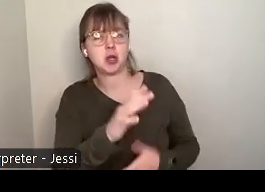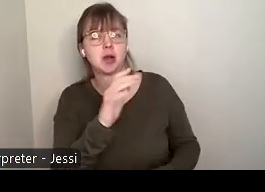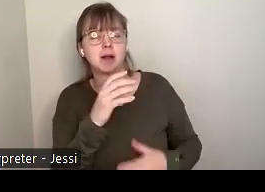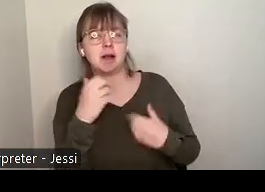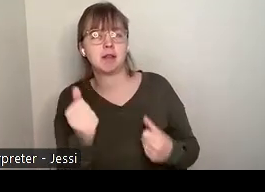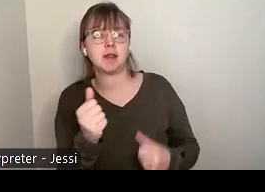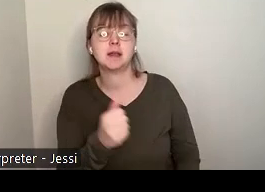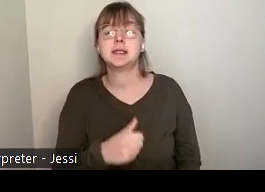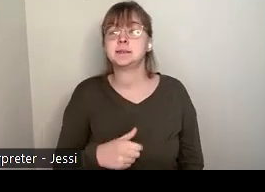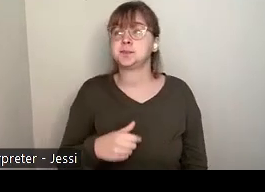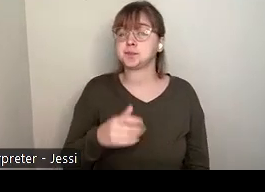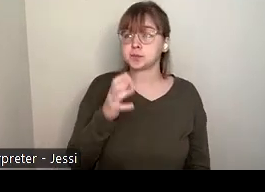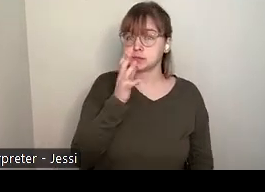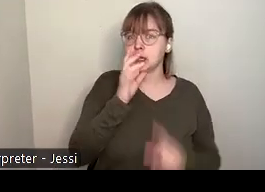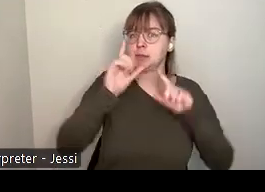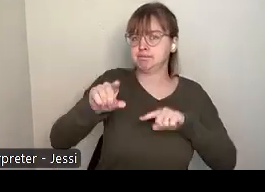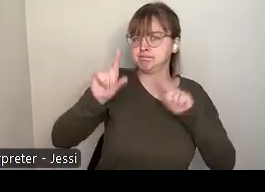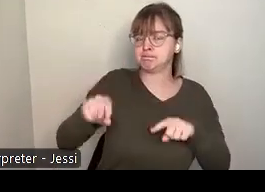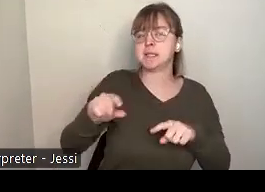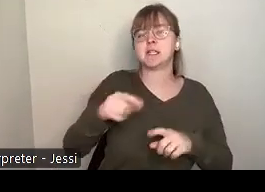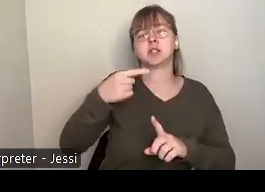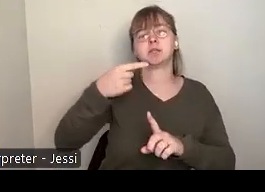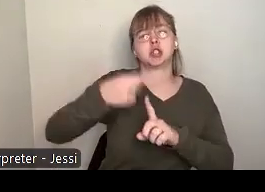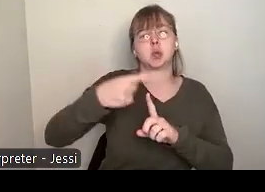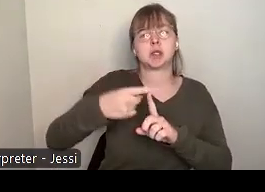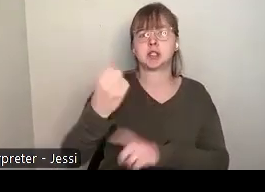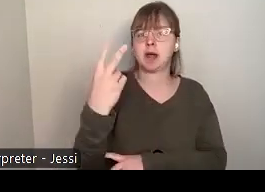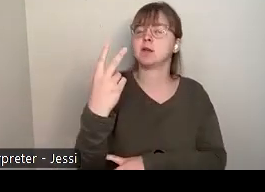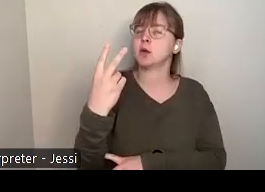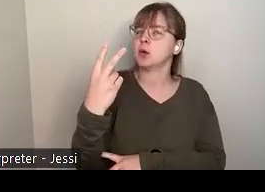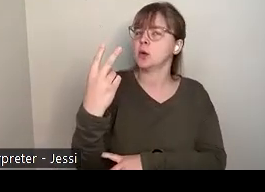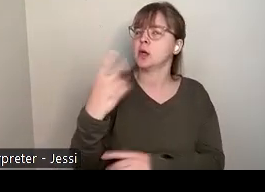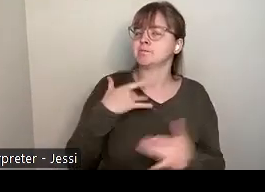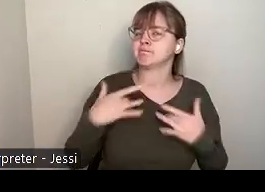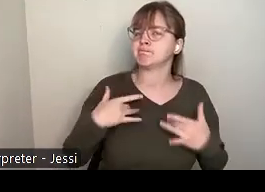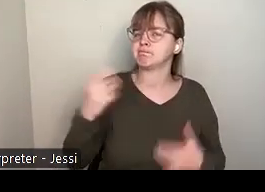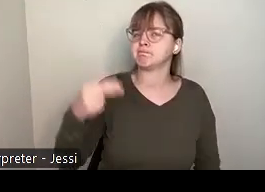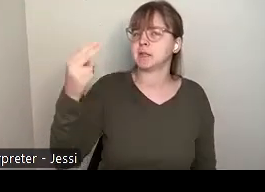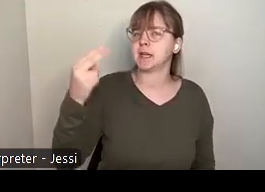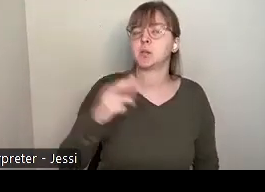epds which which is considered elevated um and is referred to the behavoral health specialist for